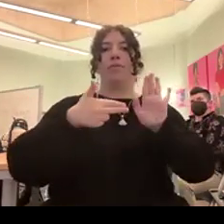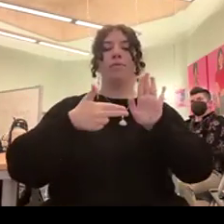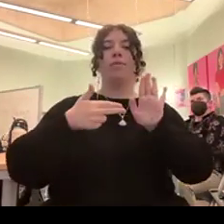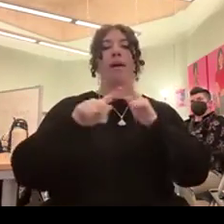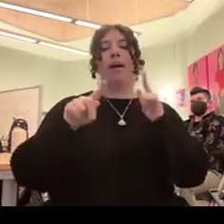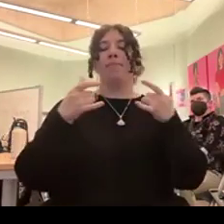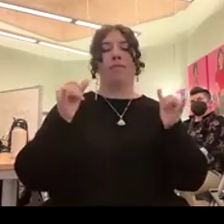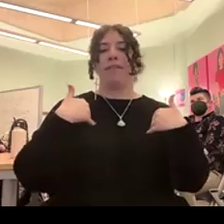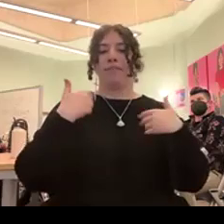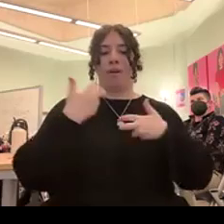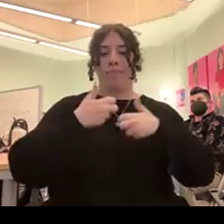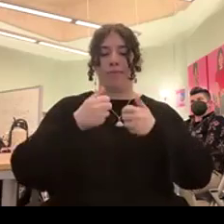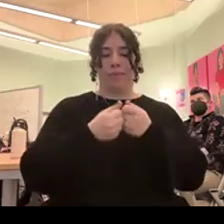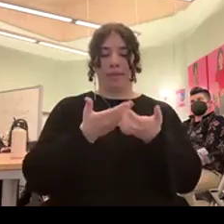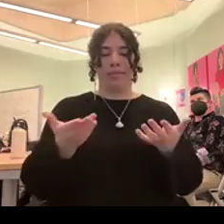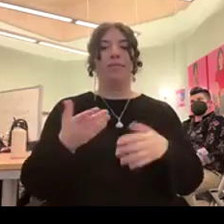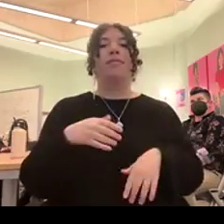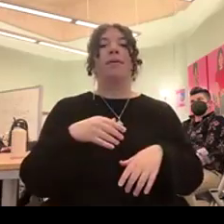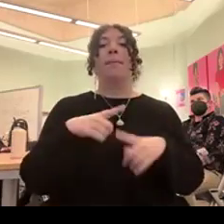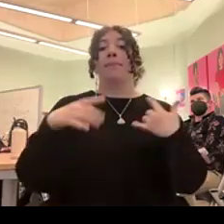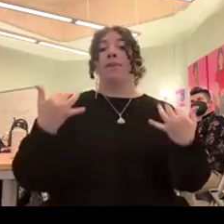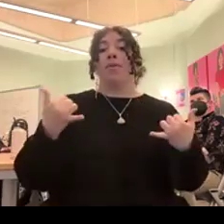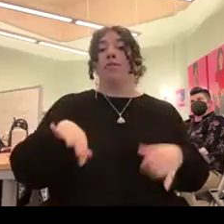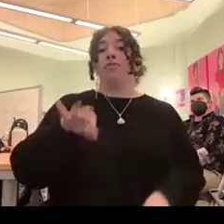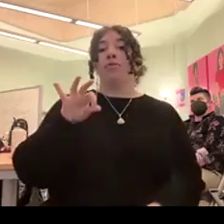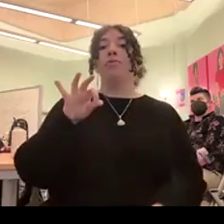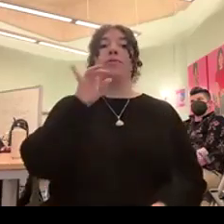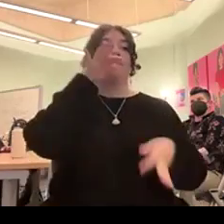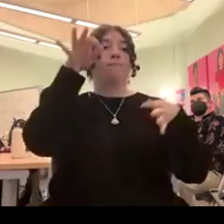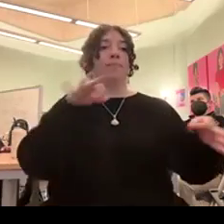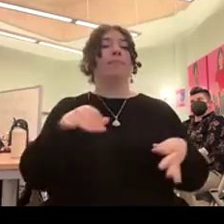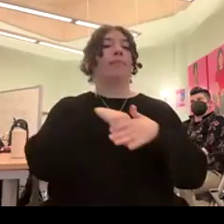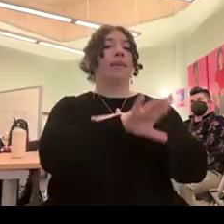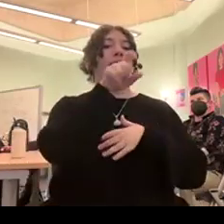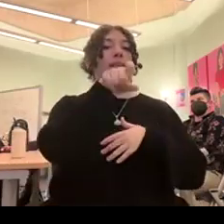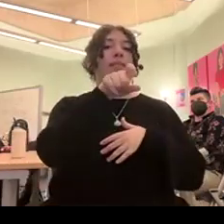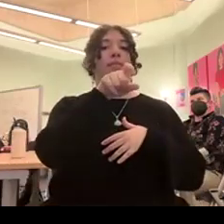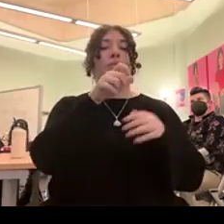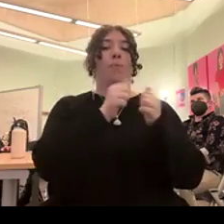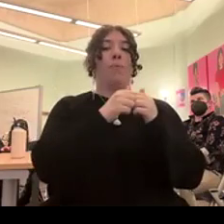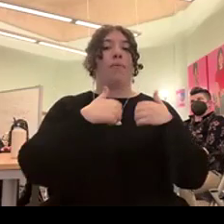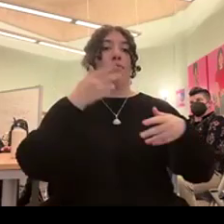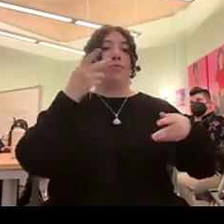but I'm having problems with stuff, so right now I just chose to also just explain access